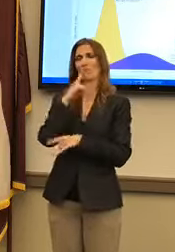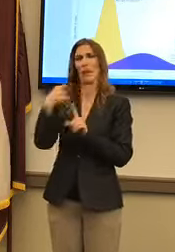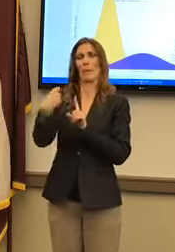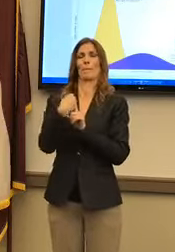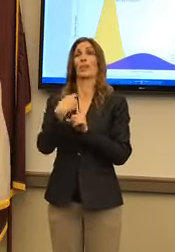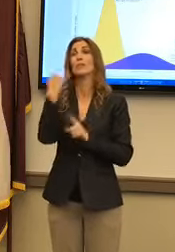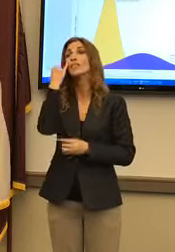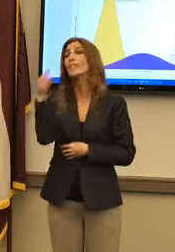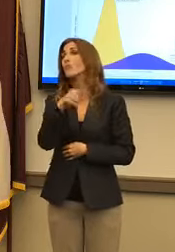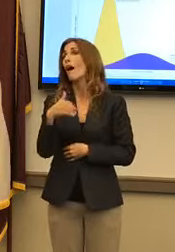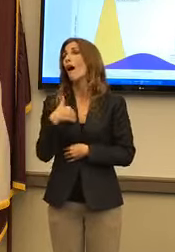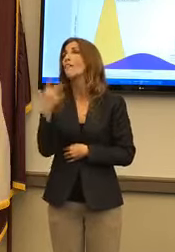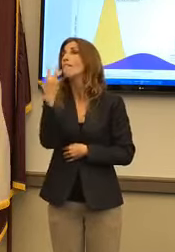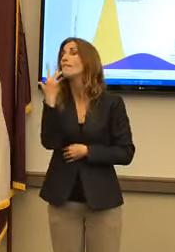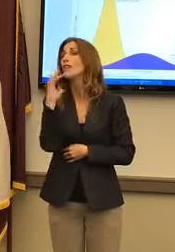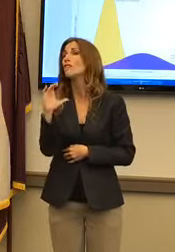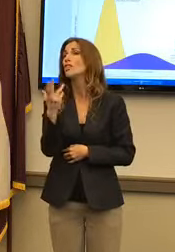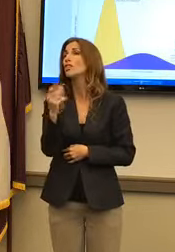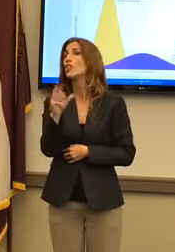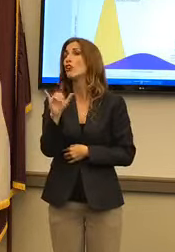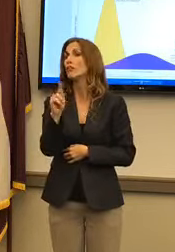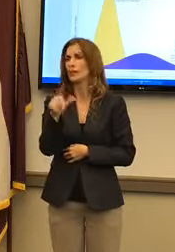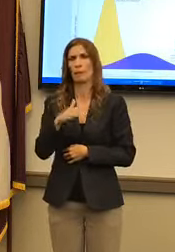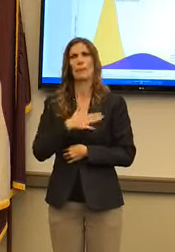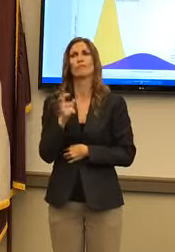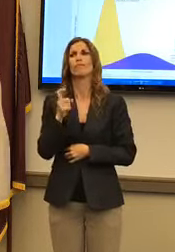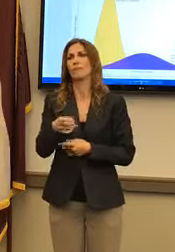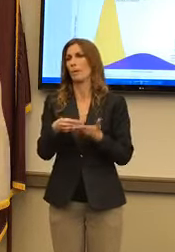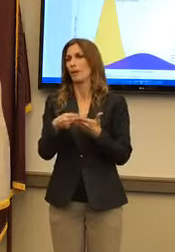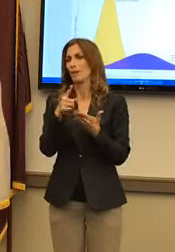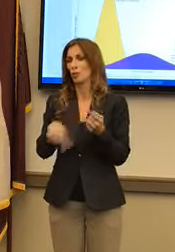favorite charity please consider making a donation to them today or if you don't